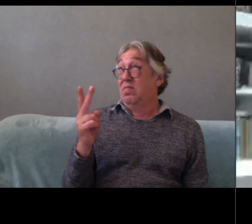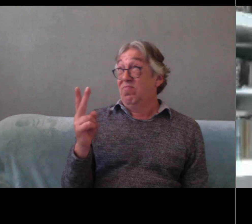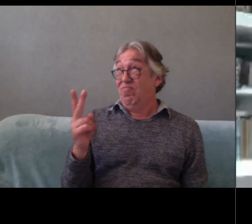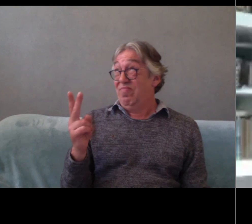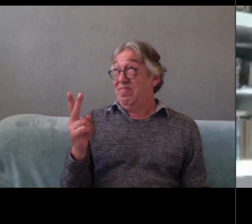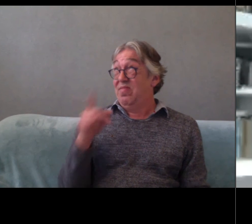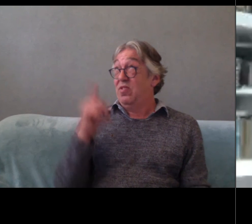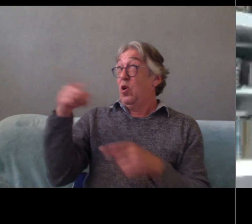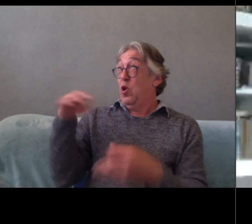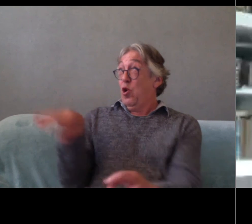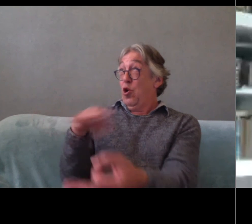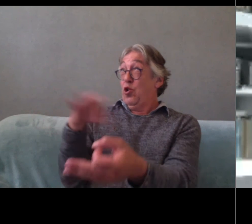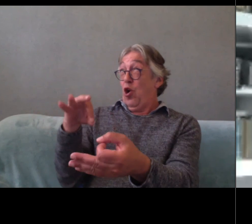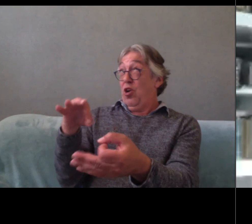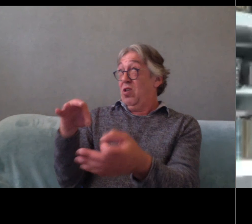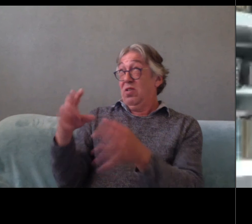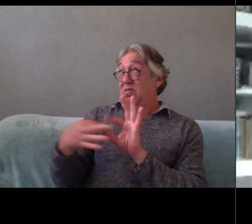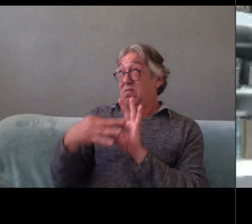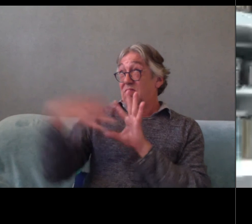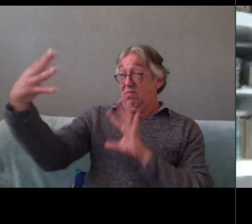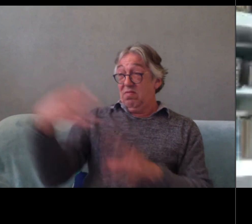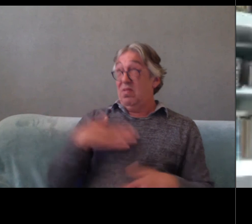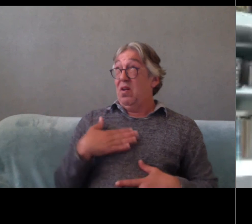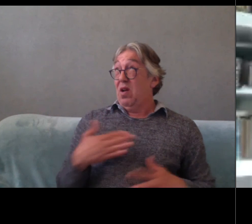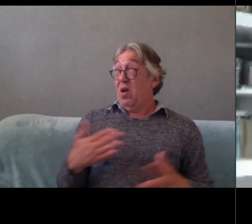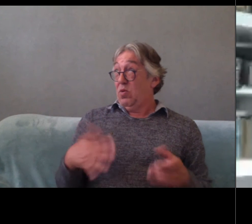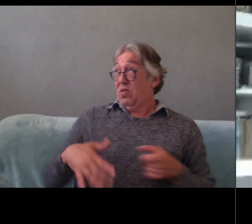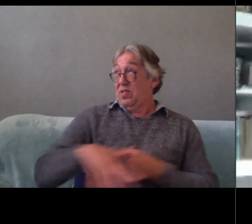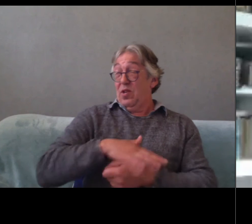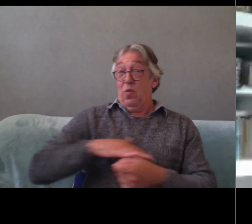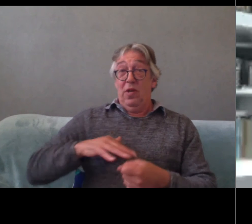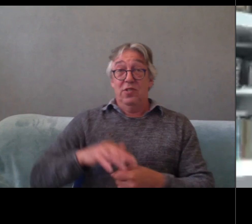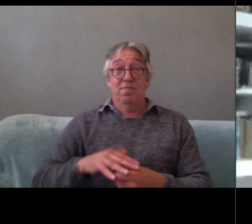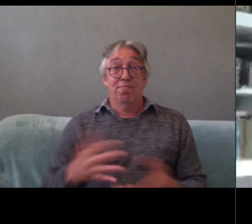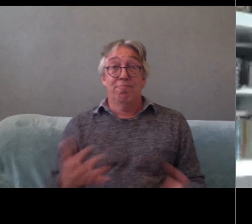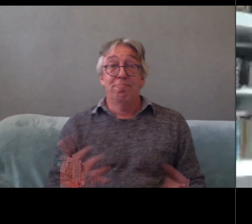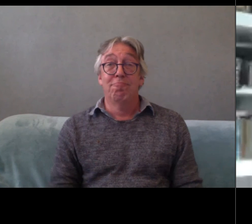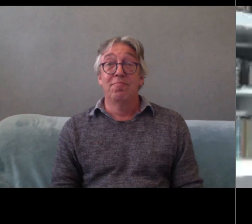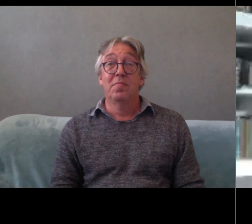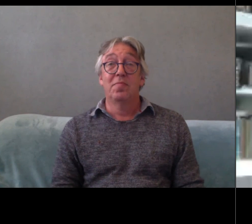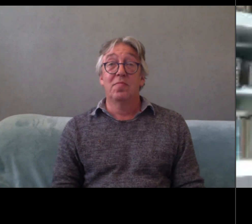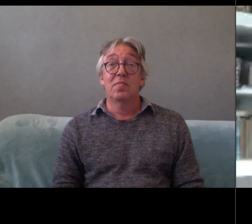There are so many small pieces we can't go to Brussels and ask.